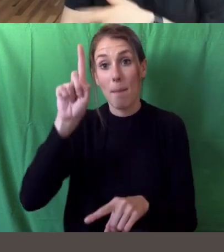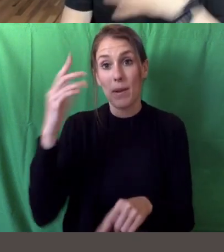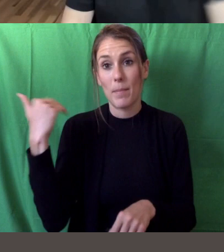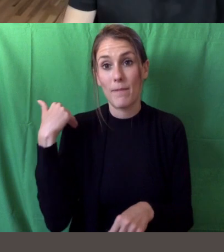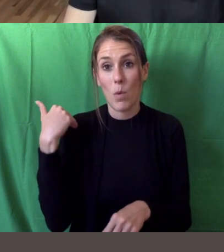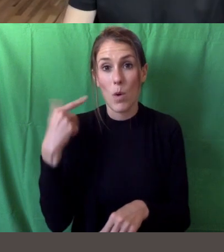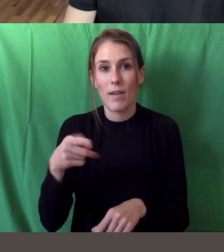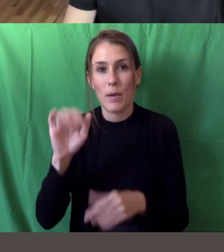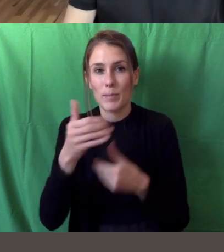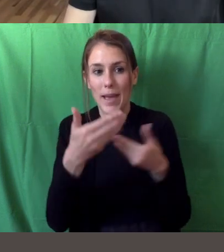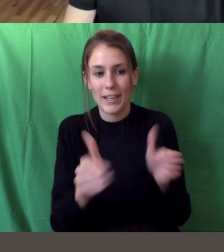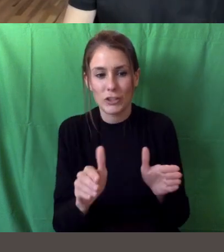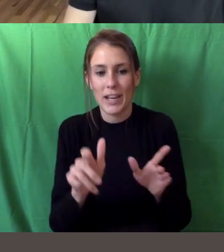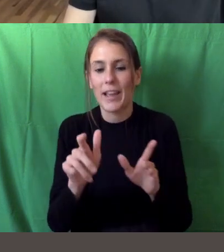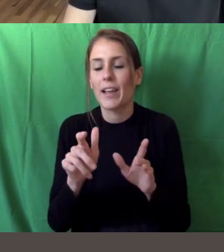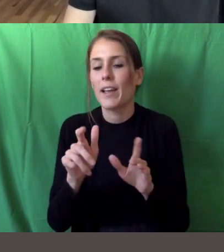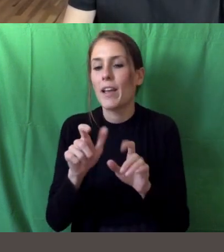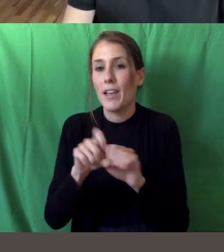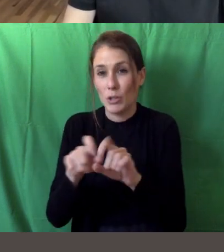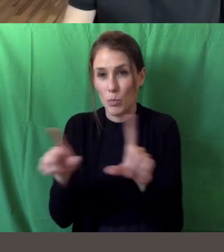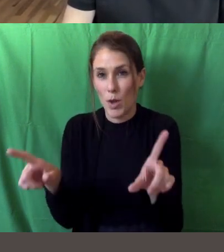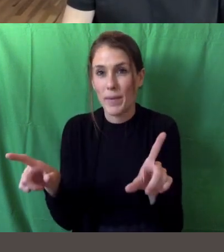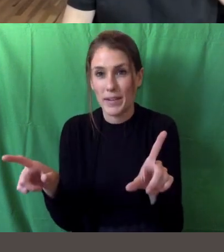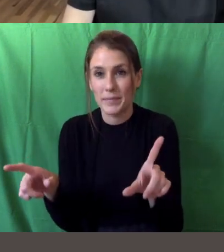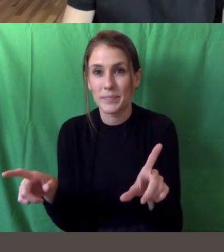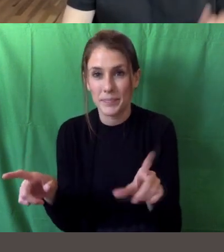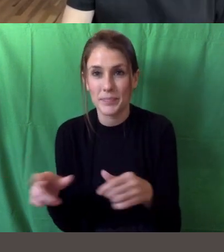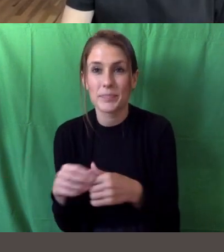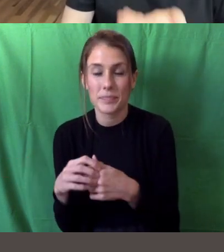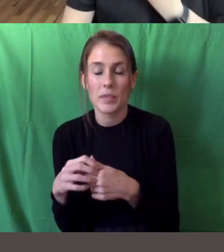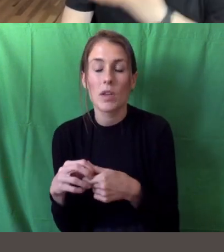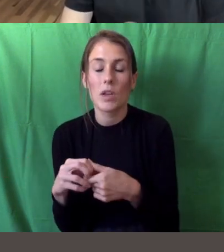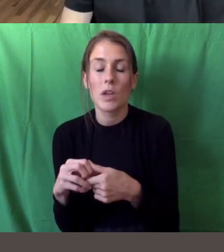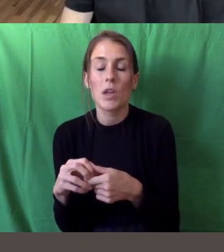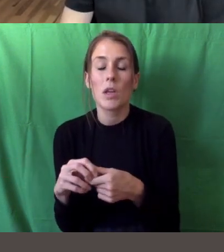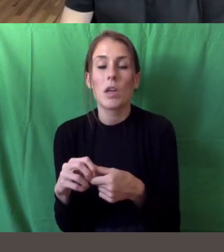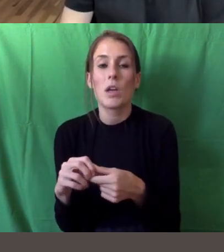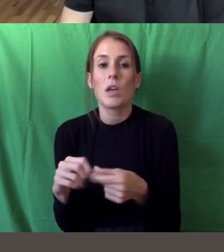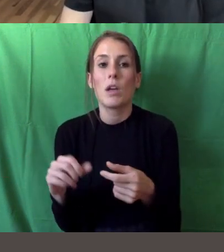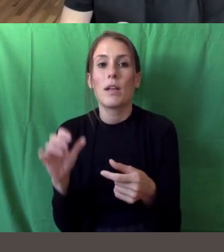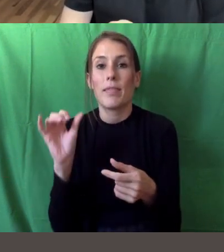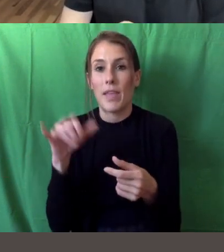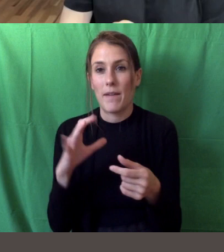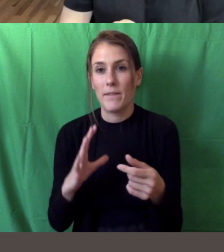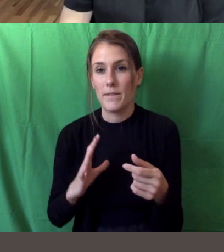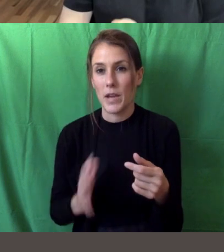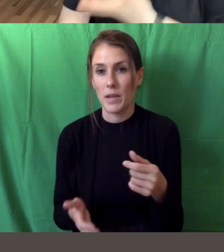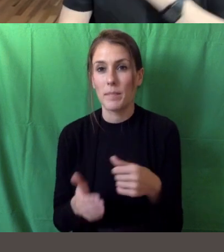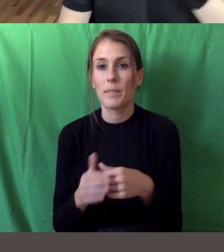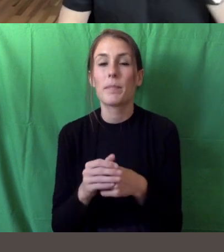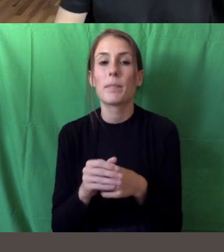and deployment, or azd package, azd provision, and azd deploy, which is fine.